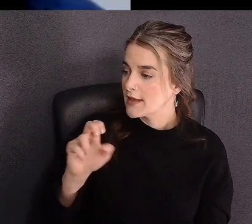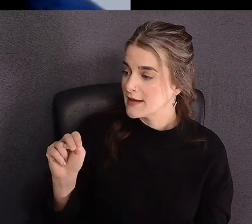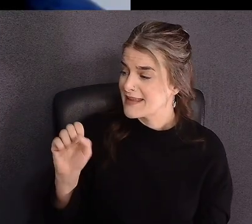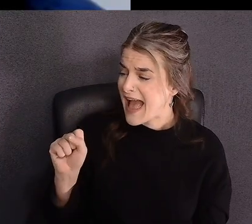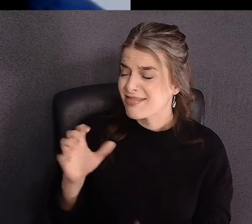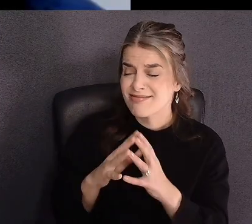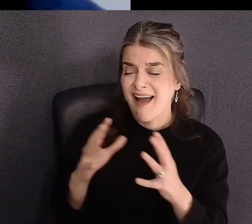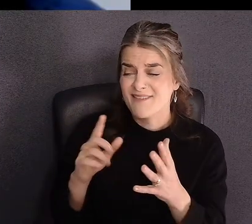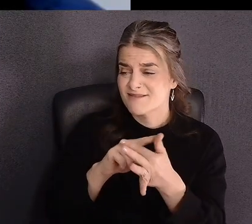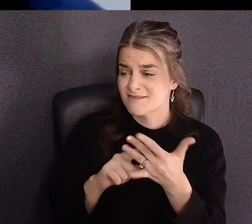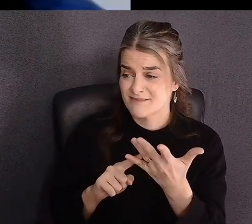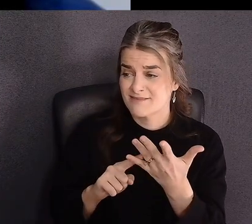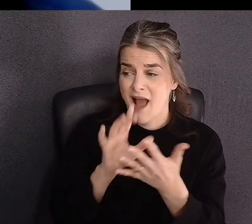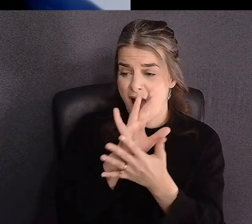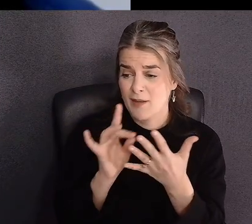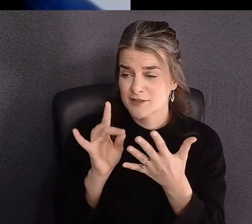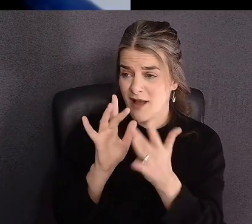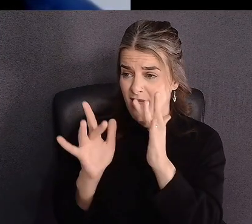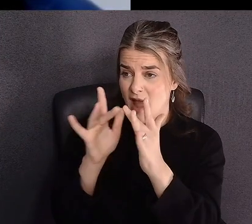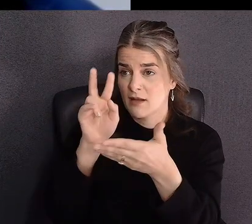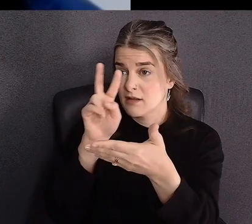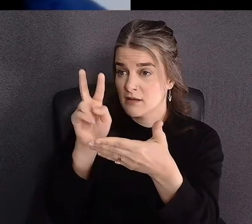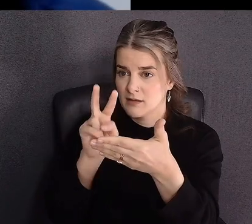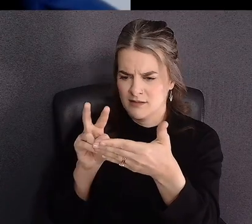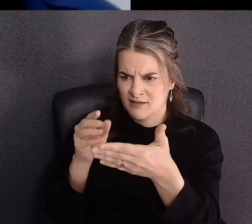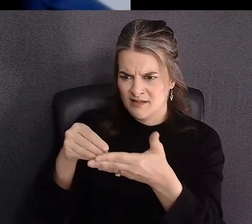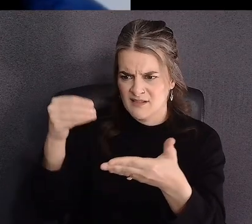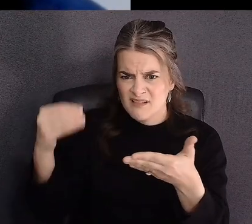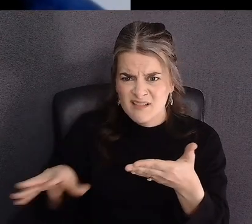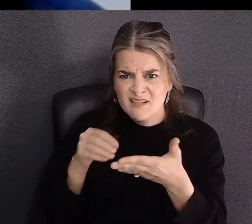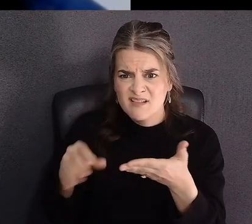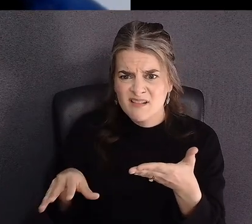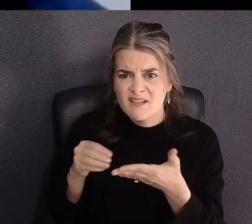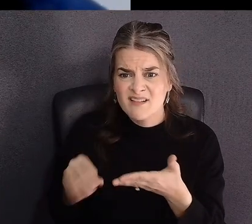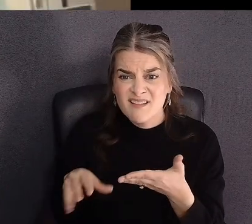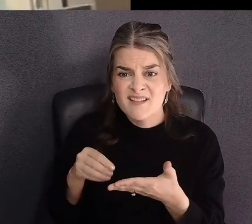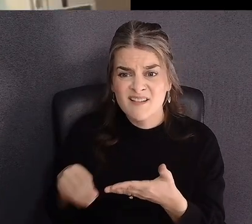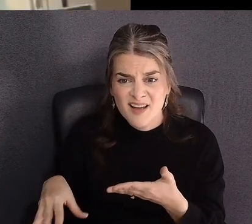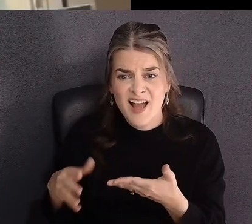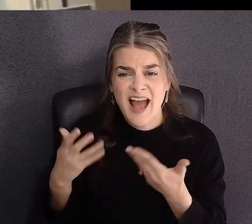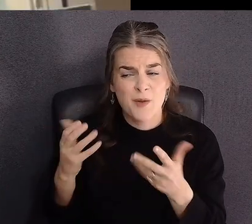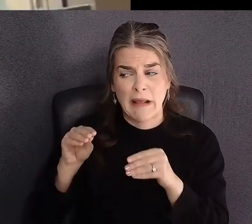that you can look online that they're a million dollars. And you're just like, I really don't want to spend that much money on something,